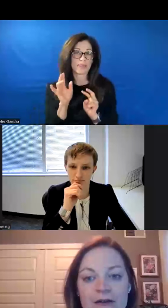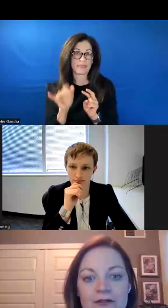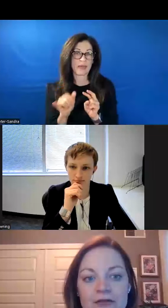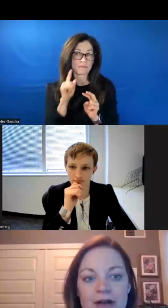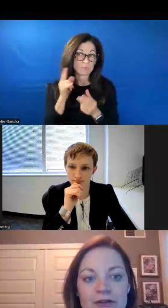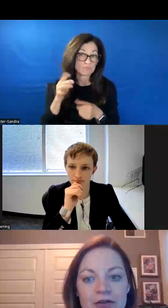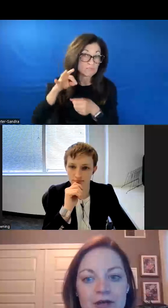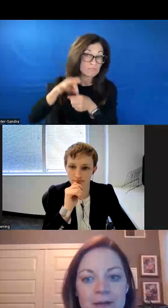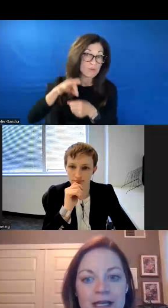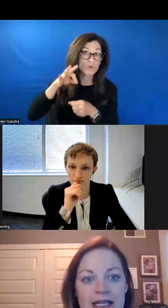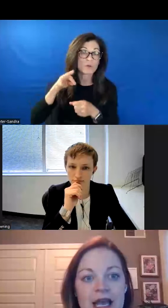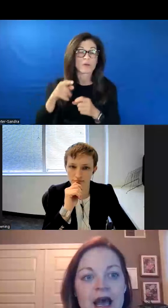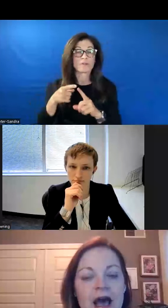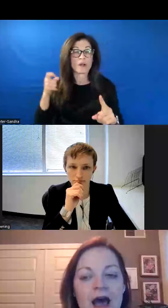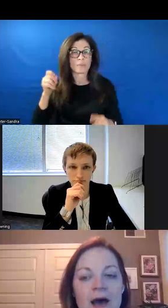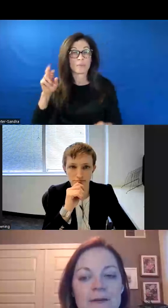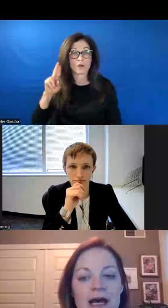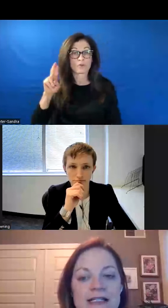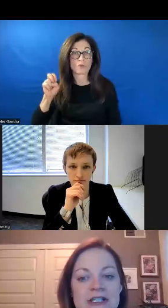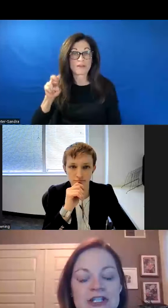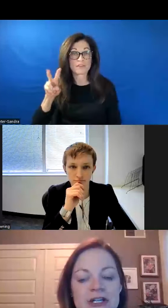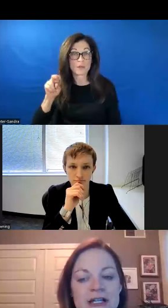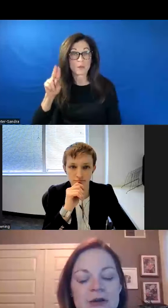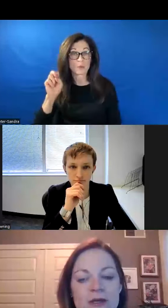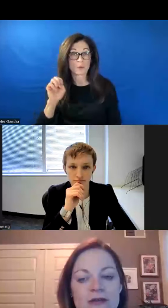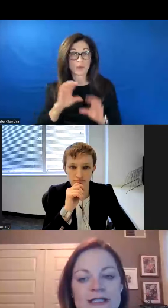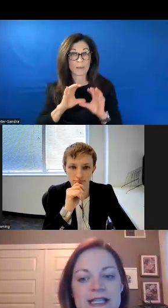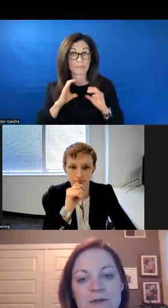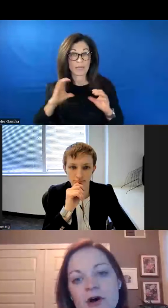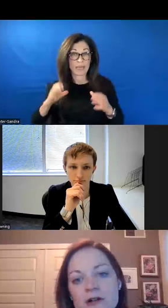OUT OF THE REVENUE COMMITTEE. ADDITIONALLY, WE HAVE SEEN